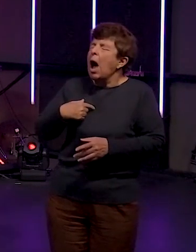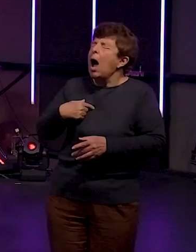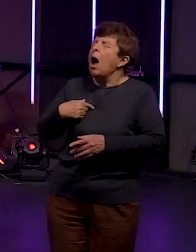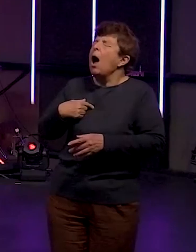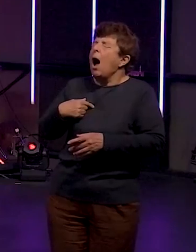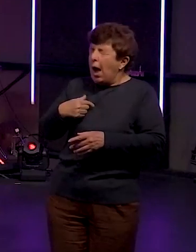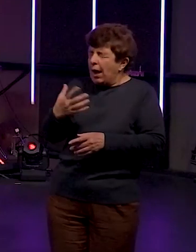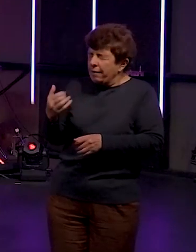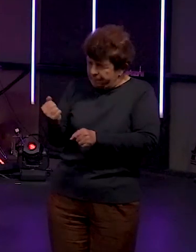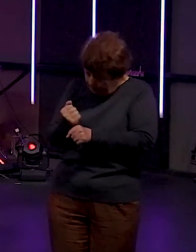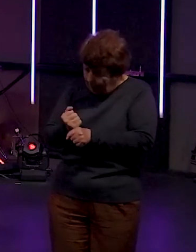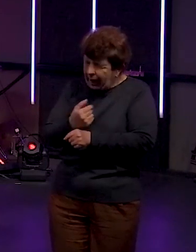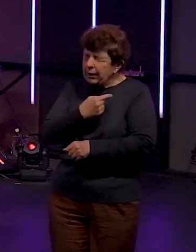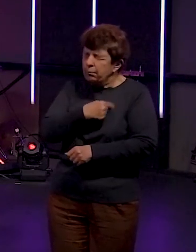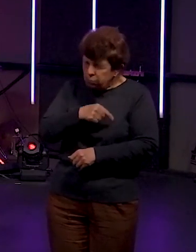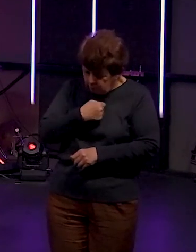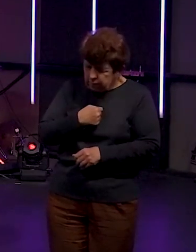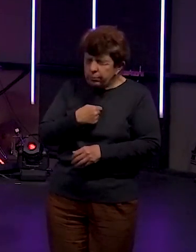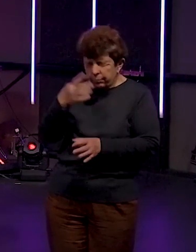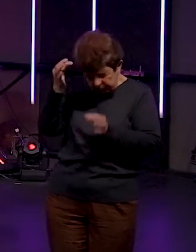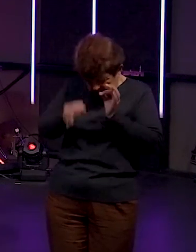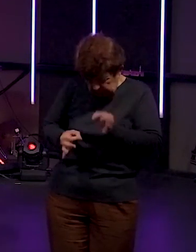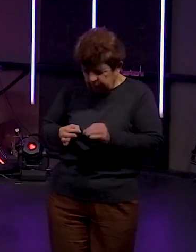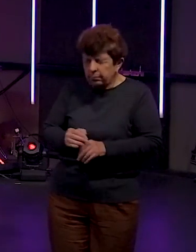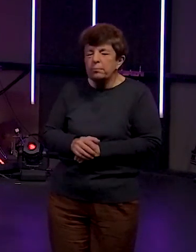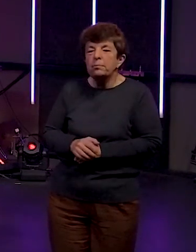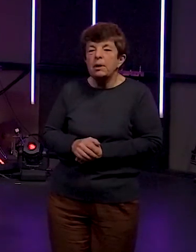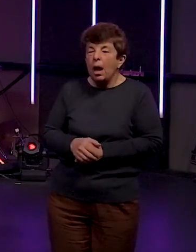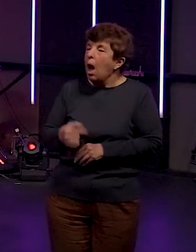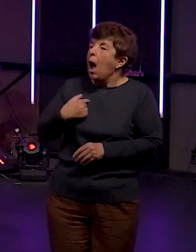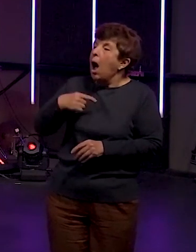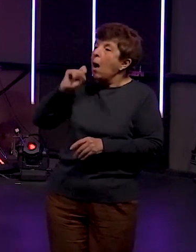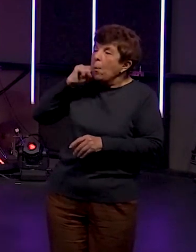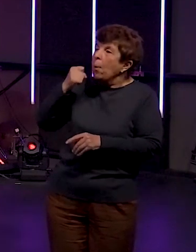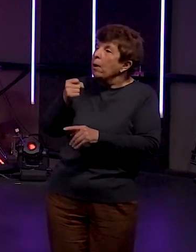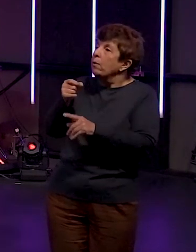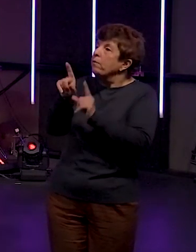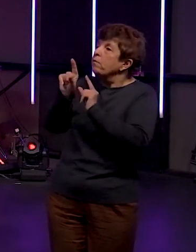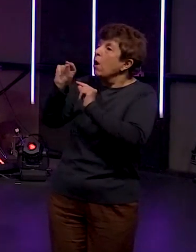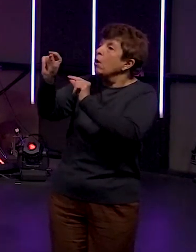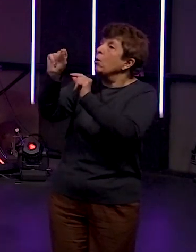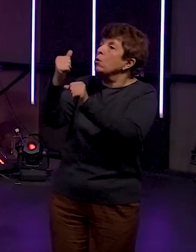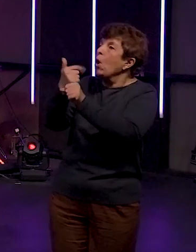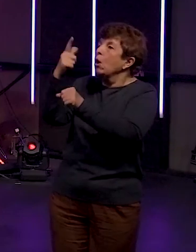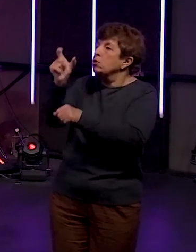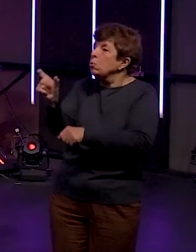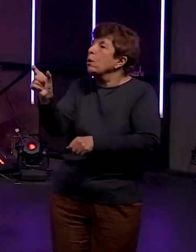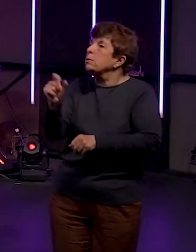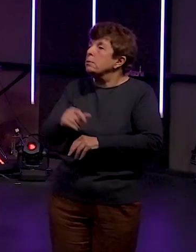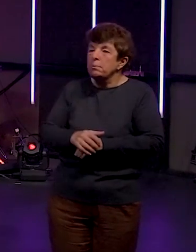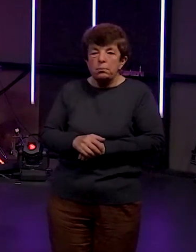oath". I have made a decision that I'm going to live by the Word of God.